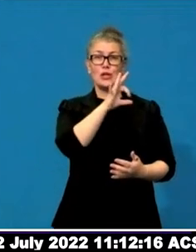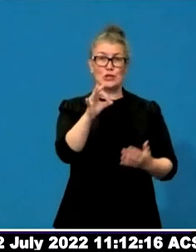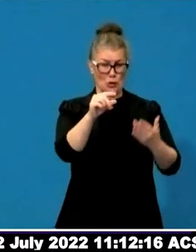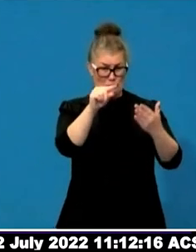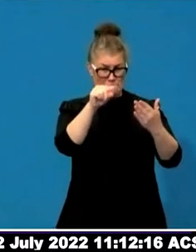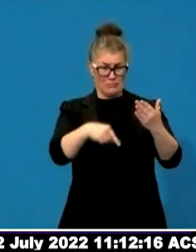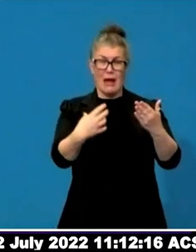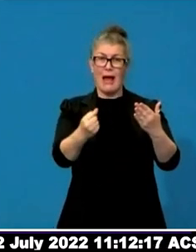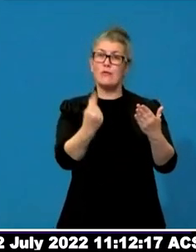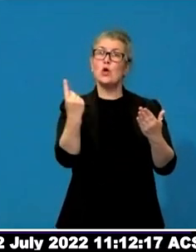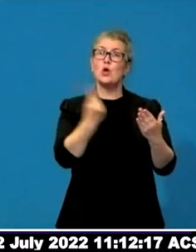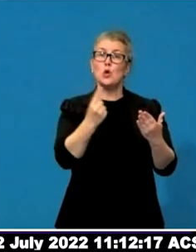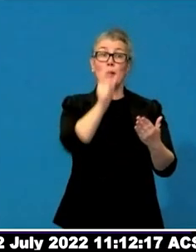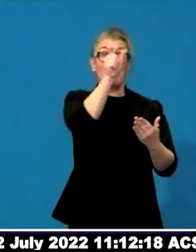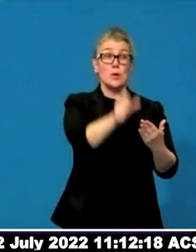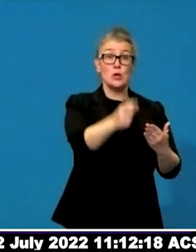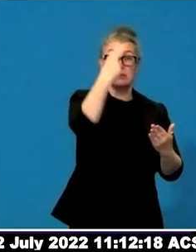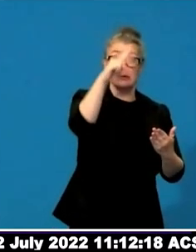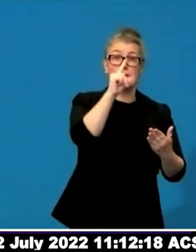You don't get a particular timeframe.